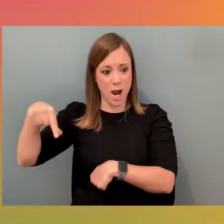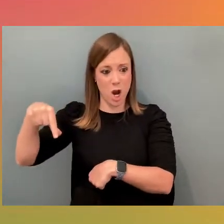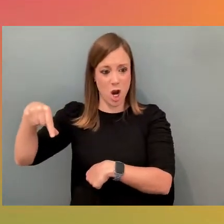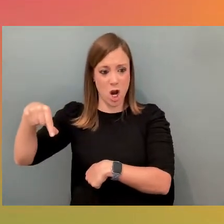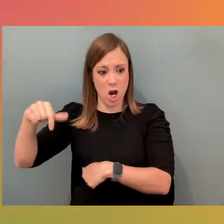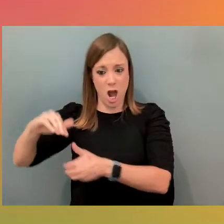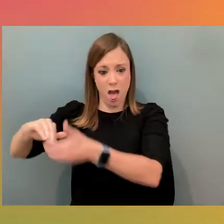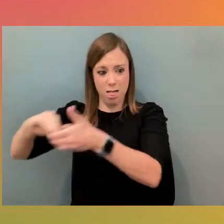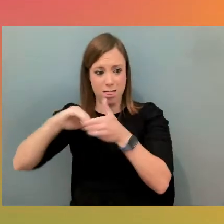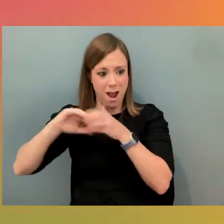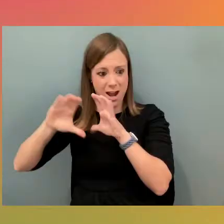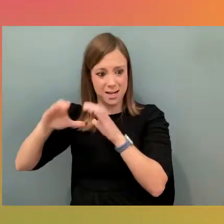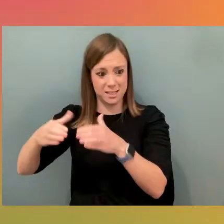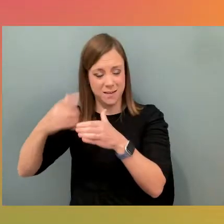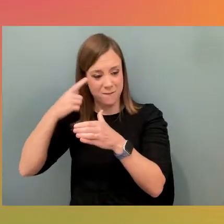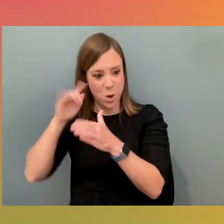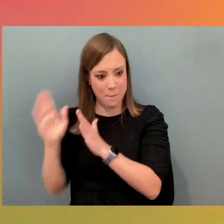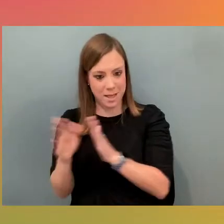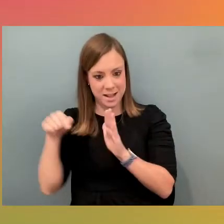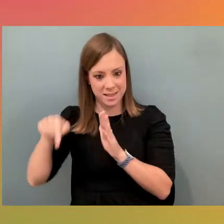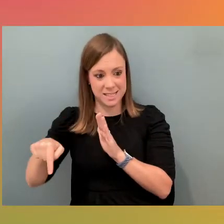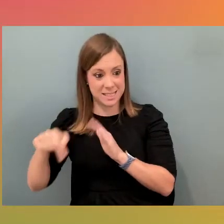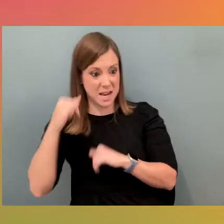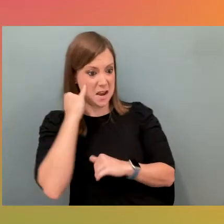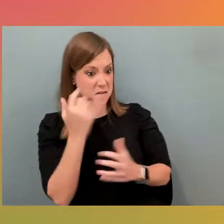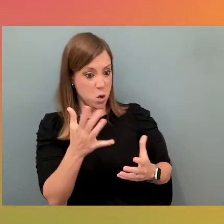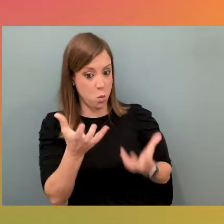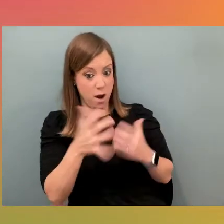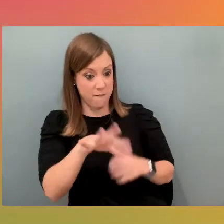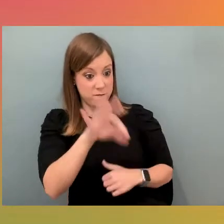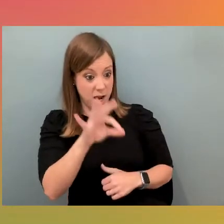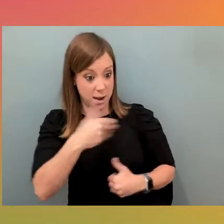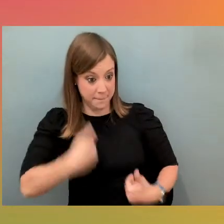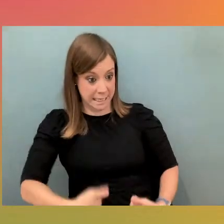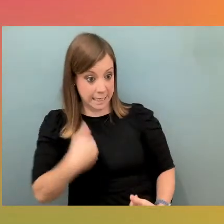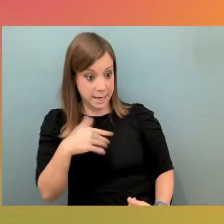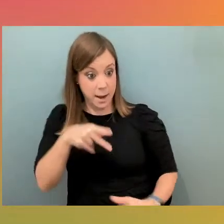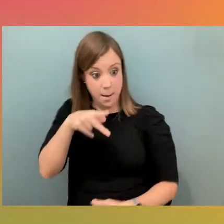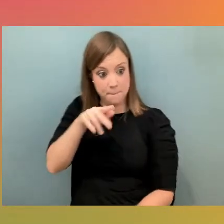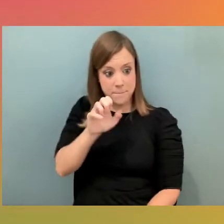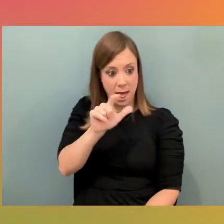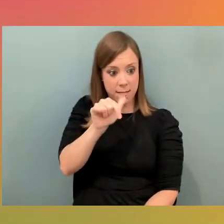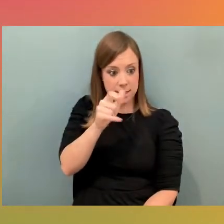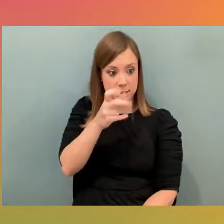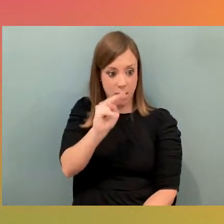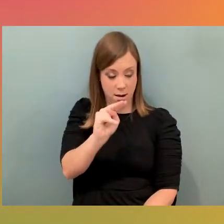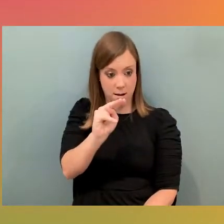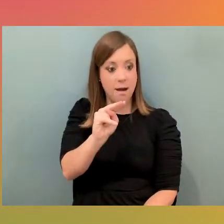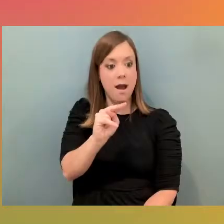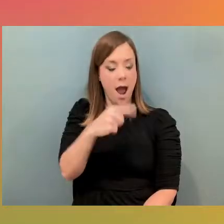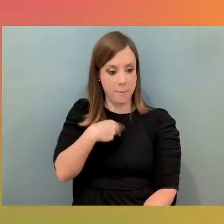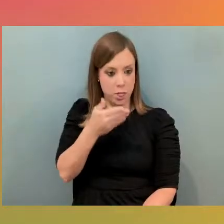THANKS TO TIMES SQUARE ALLIANCE FOR PUTTING THIS TOGETHER. YOU CAN FIND ME ON PALTON IF YOU WANT TO PRACTICE WITH ME